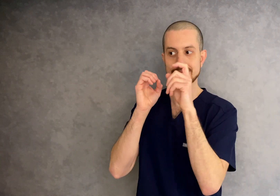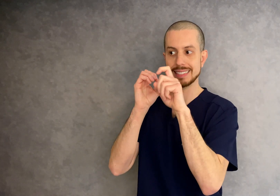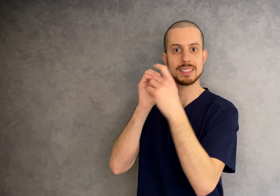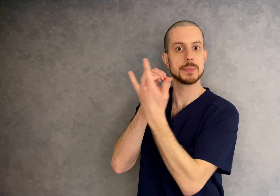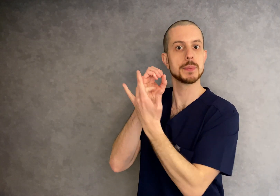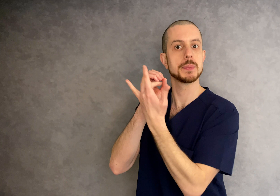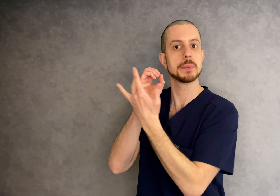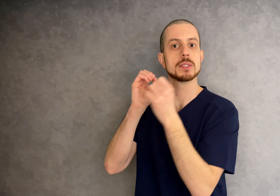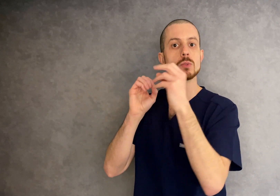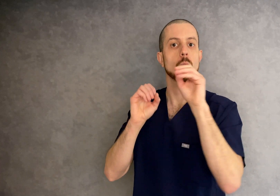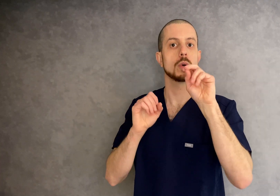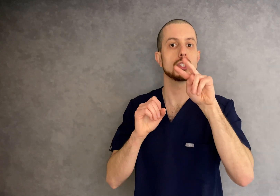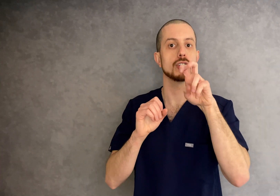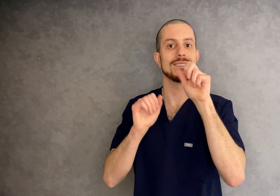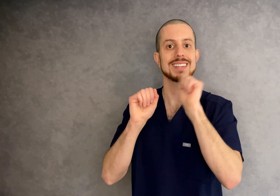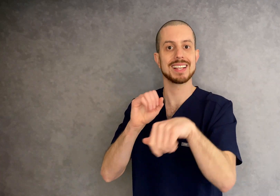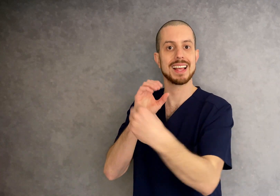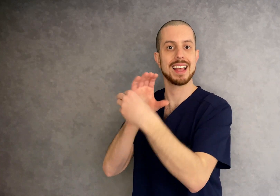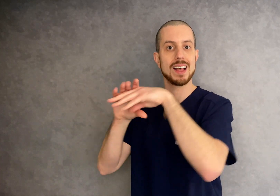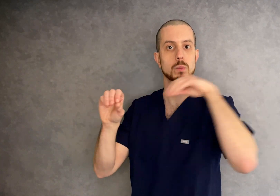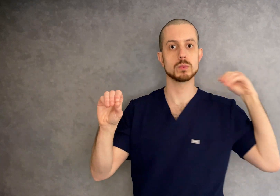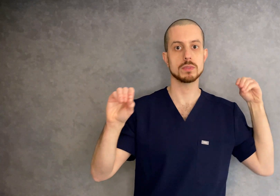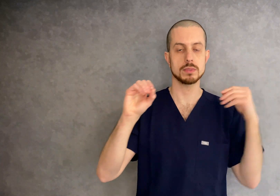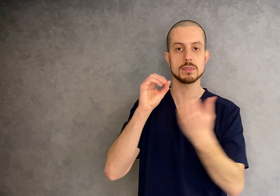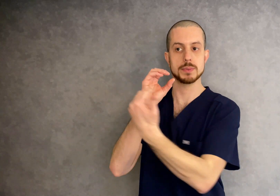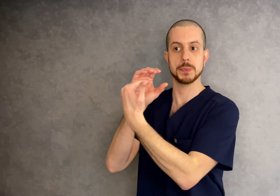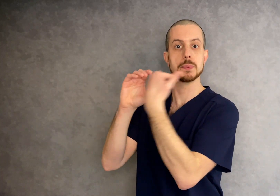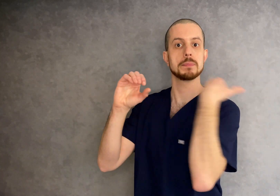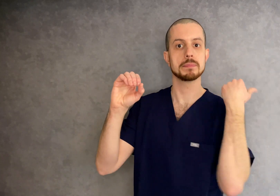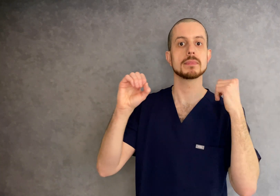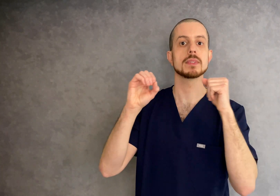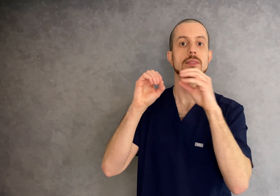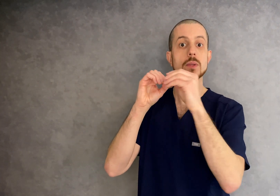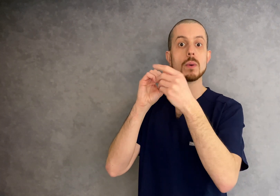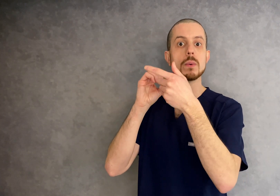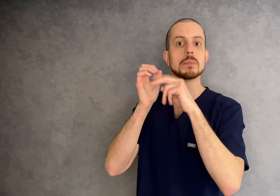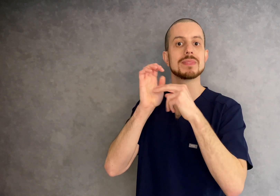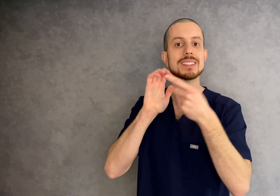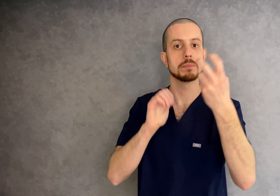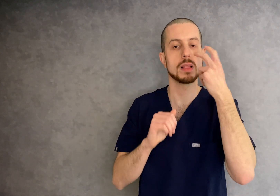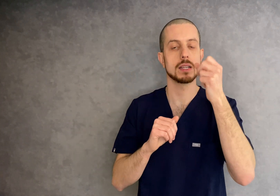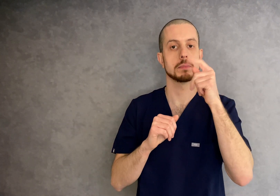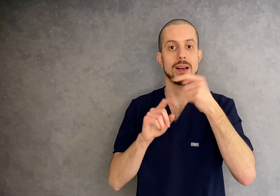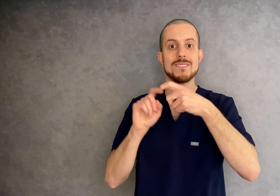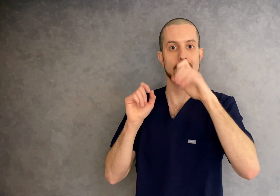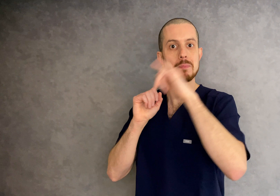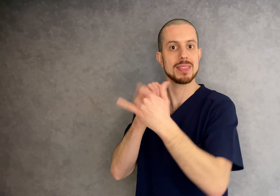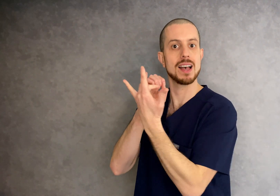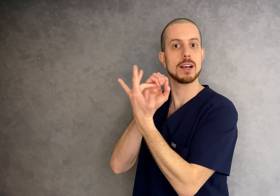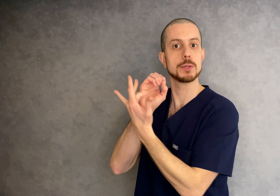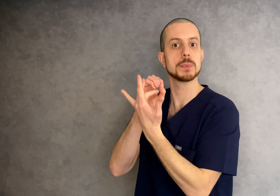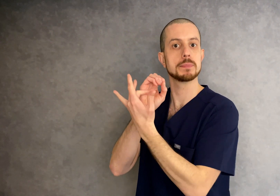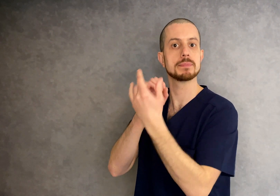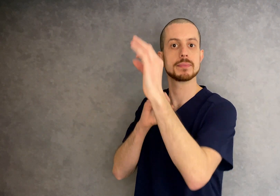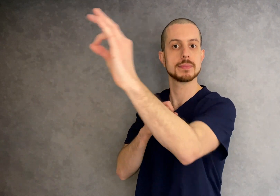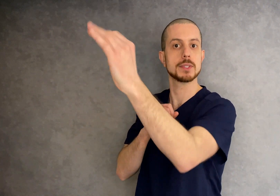There needs to be space so that the nerve can exit the eyeball. So, your blind spot is due to that gap and there is a